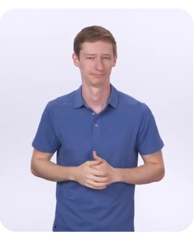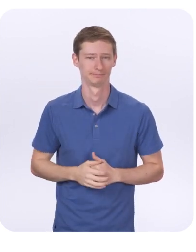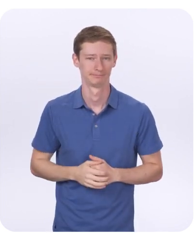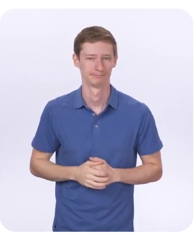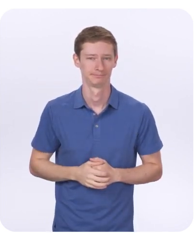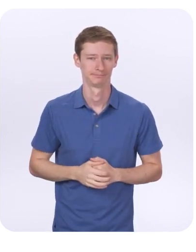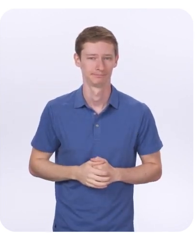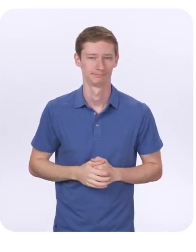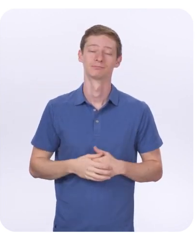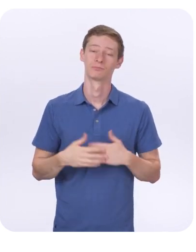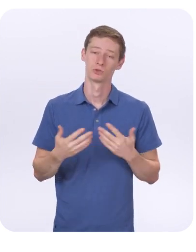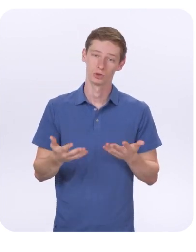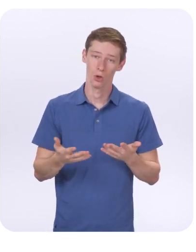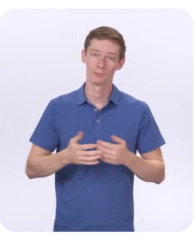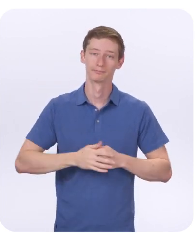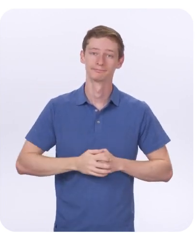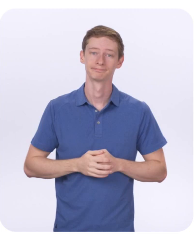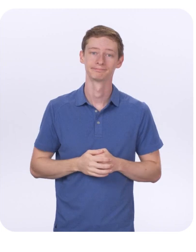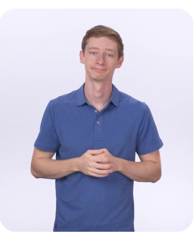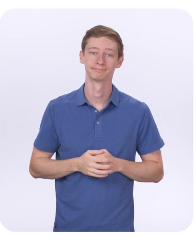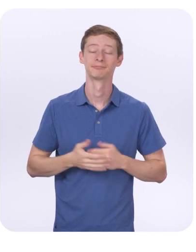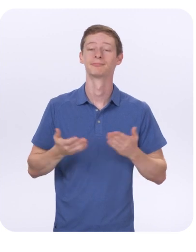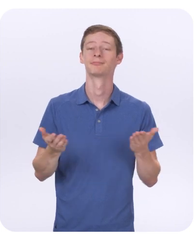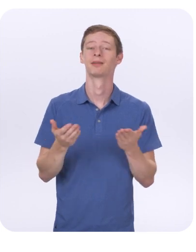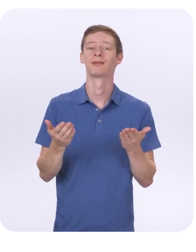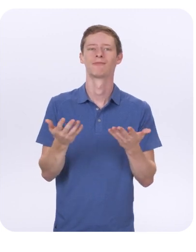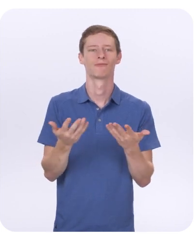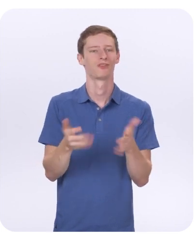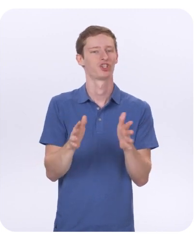on this dataset without having to write any code ourselves.